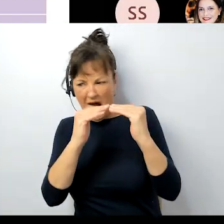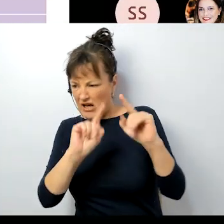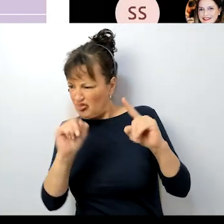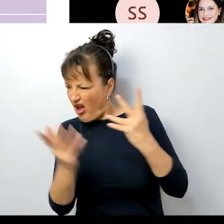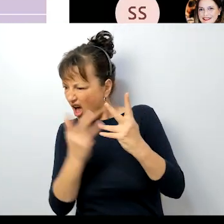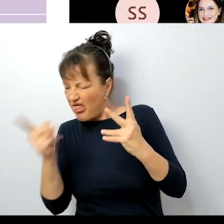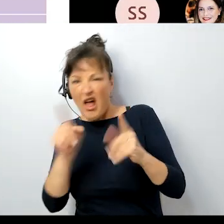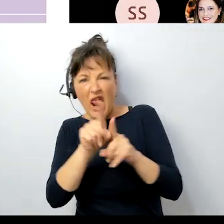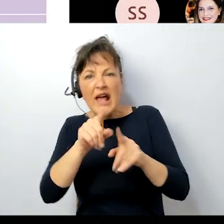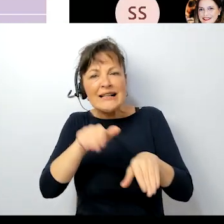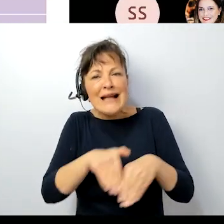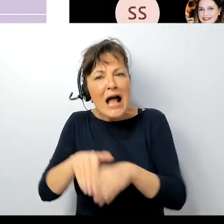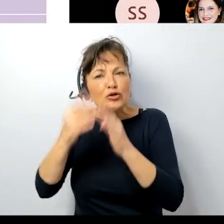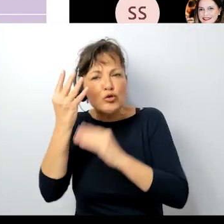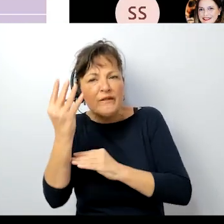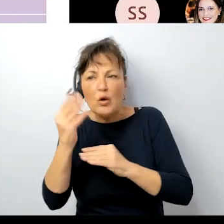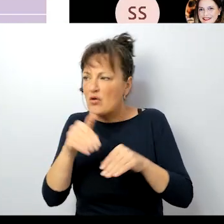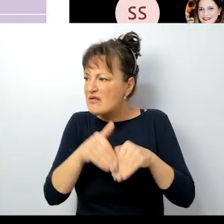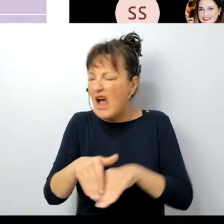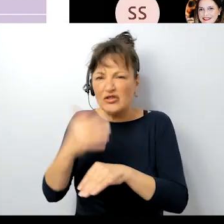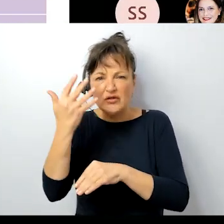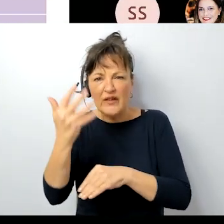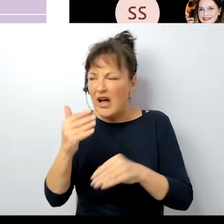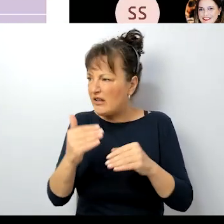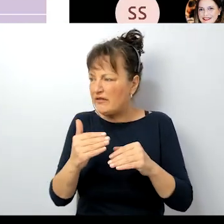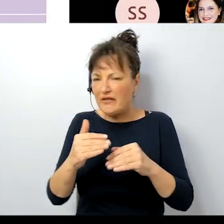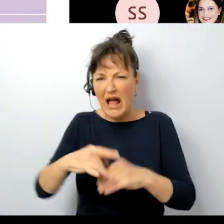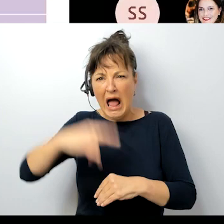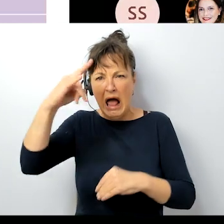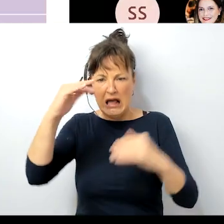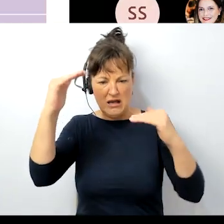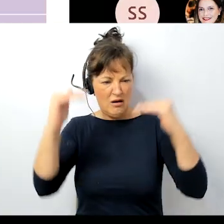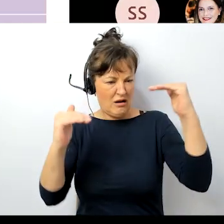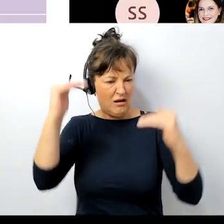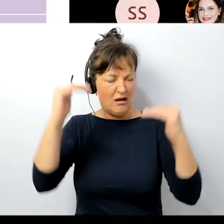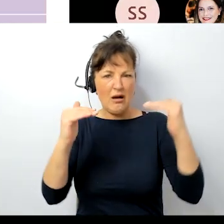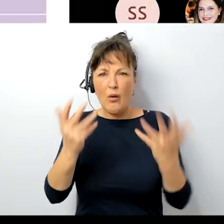equivalent to some of the qualifications you will be familiar with, such as National 4 and National